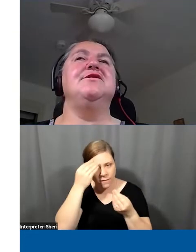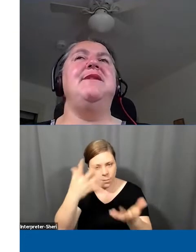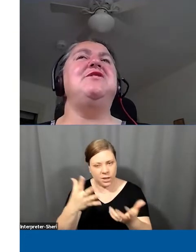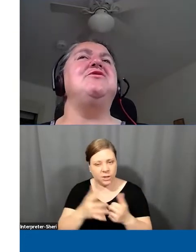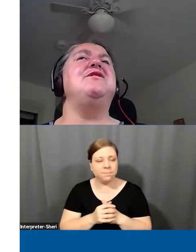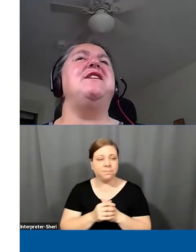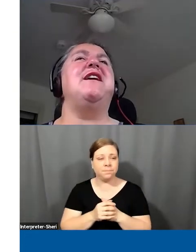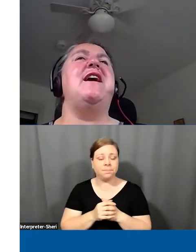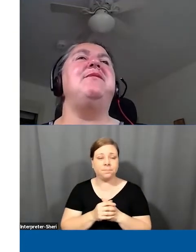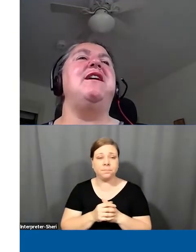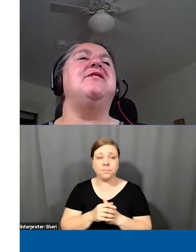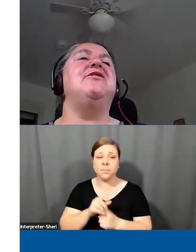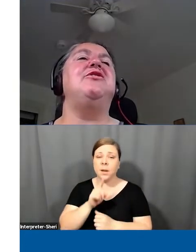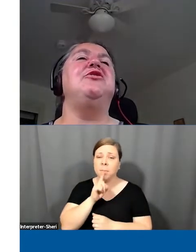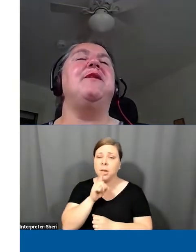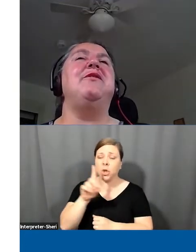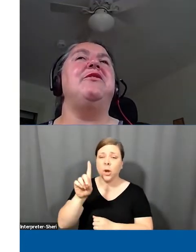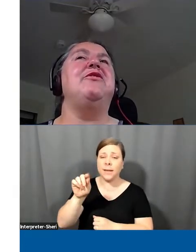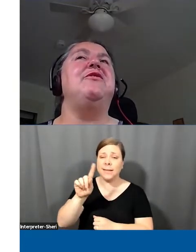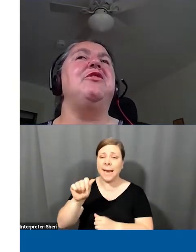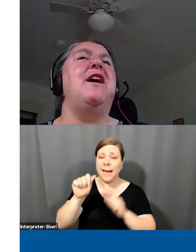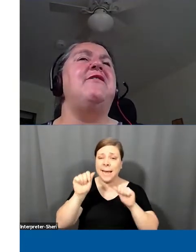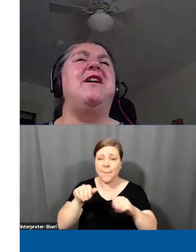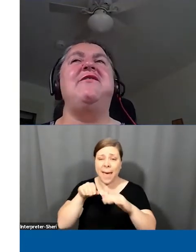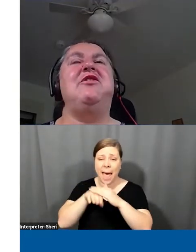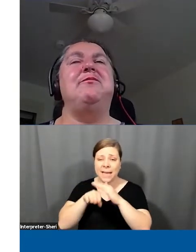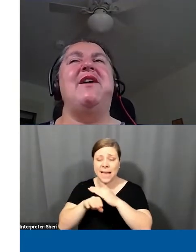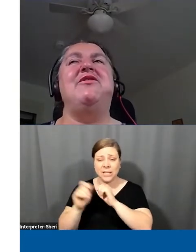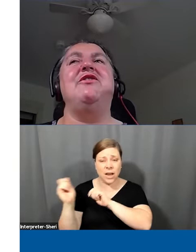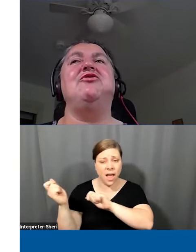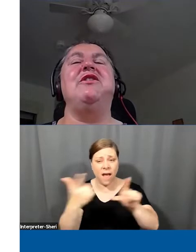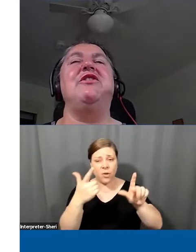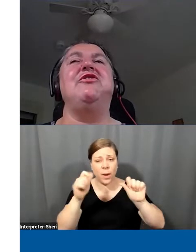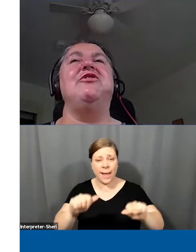So make sure the data can be accessed and used by everyone. So if you're gonna have to have these massive visualizations